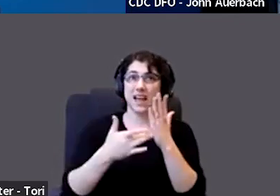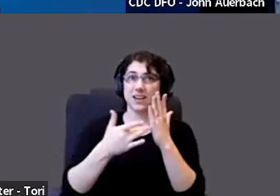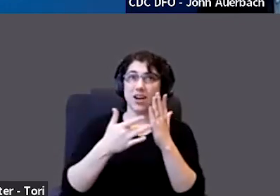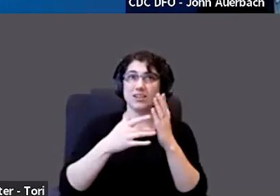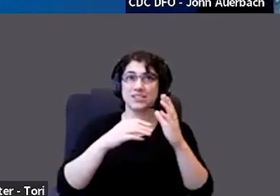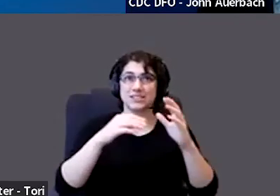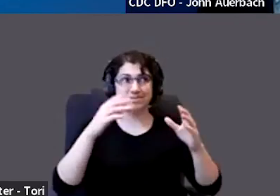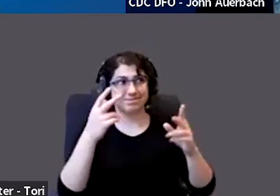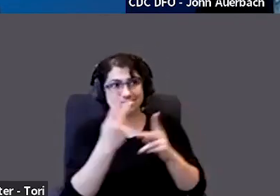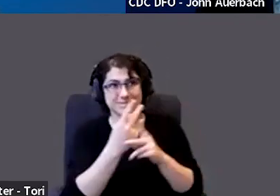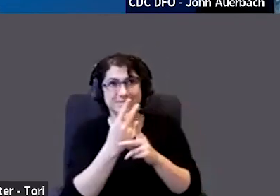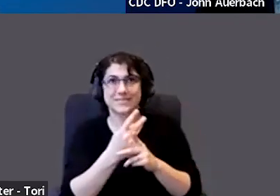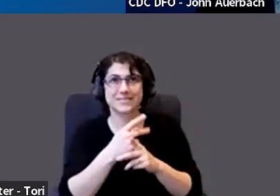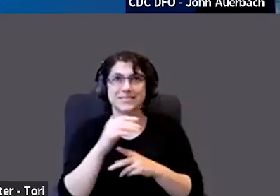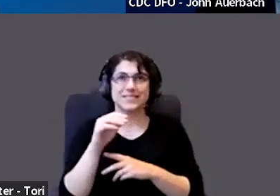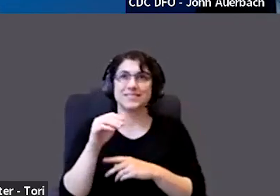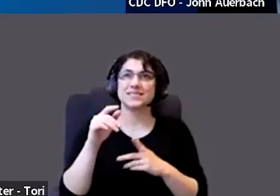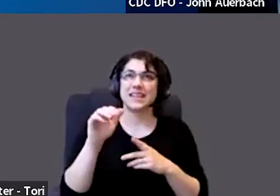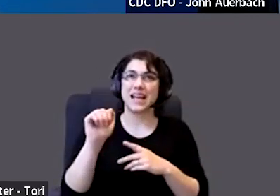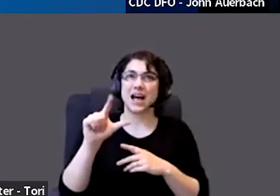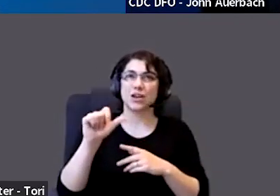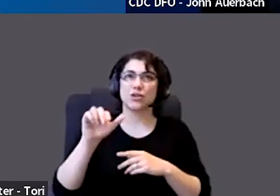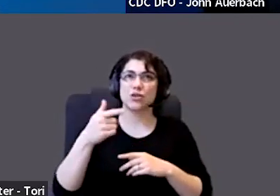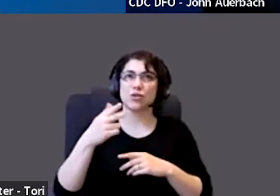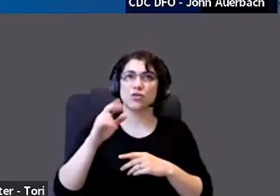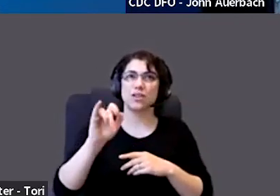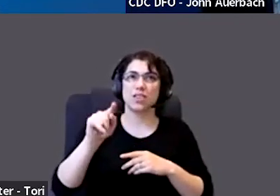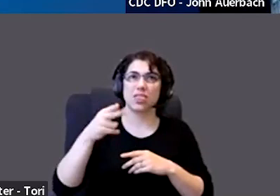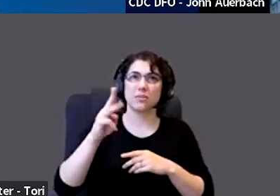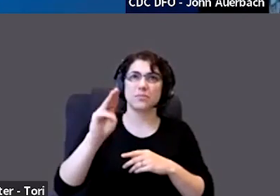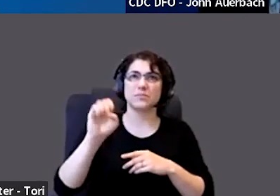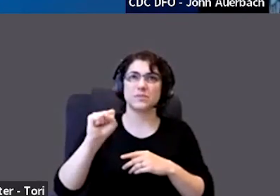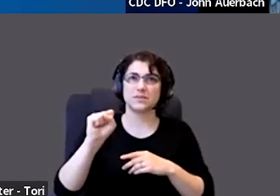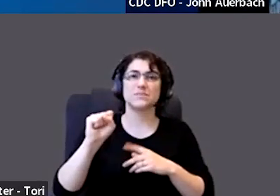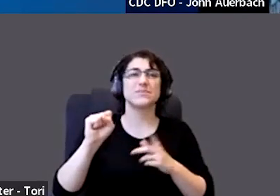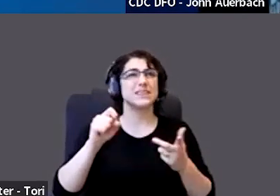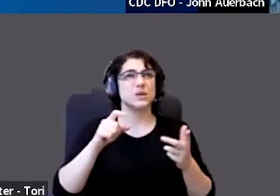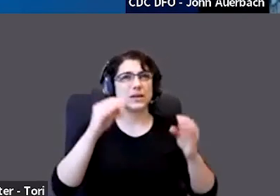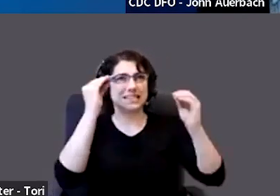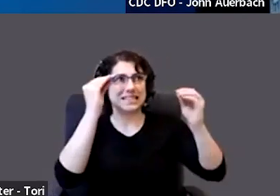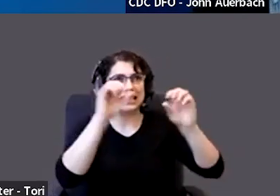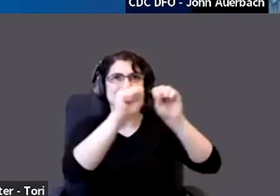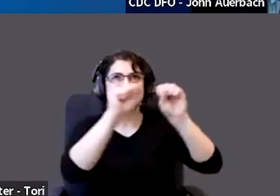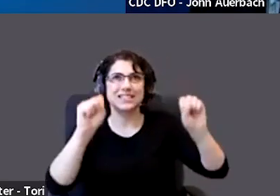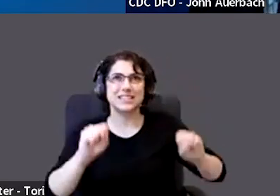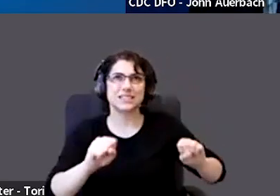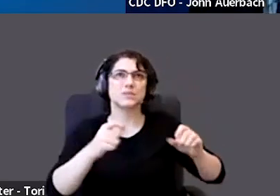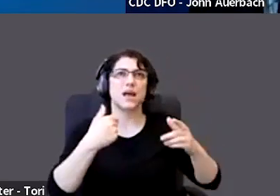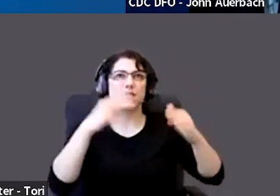by which you can teach these systems in order to give us predictions and do forecast with the information